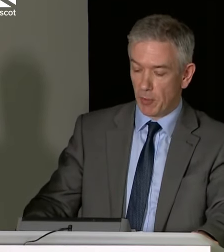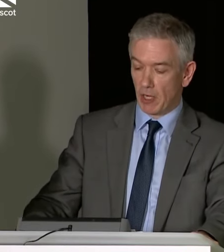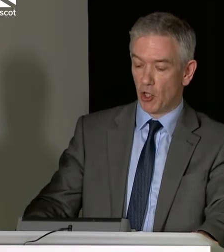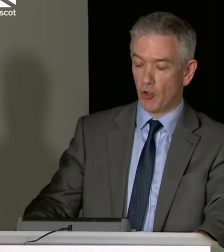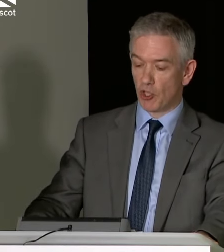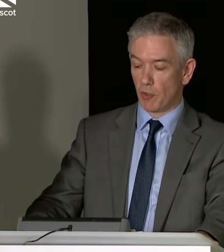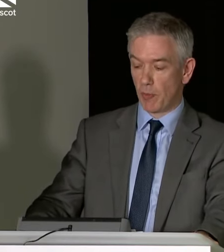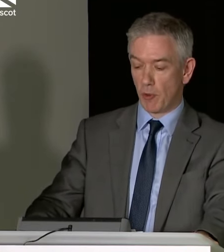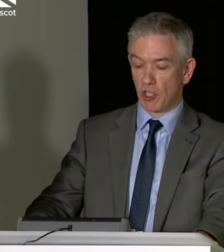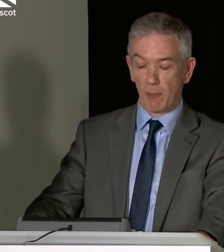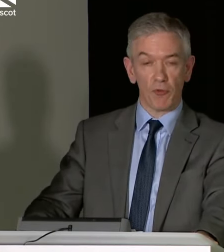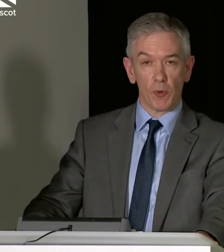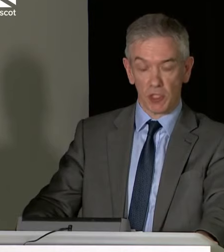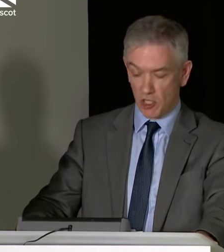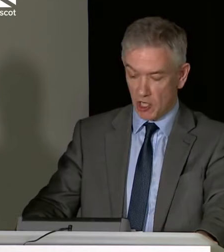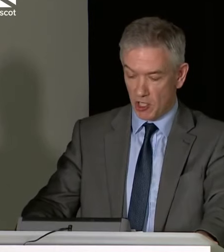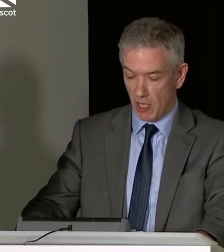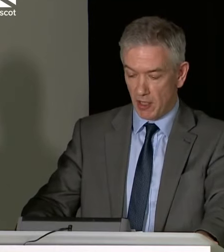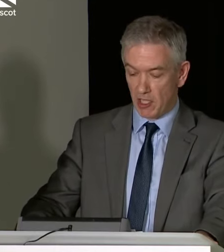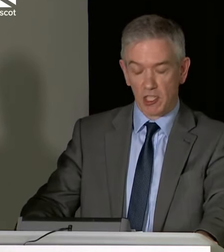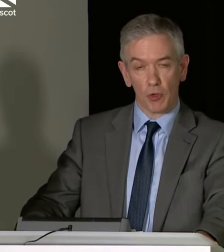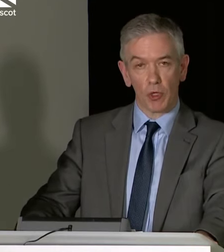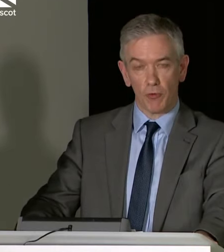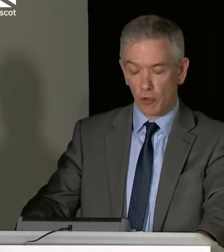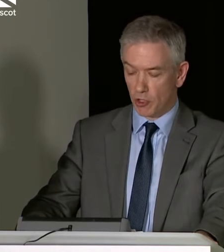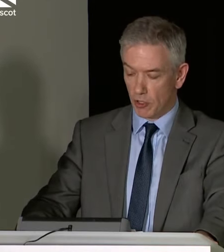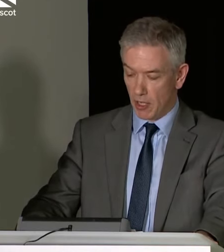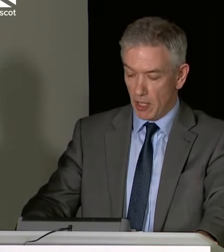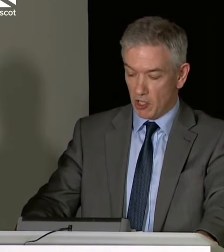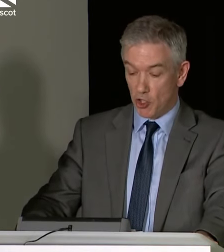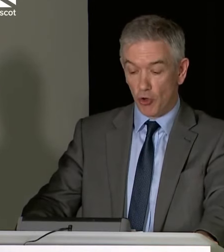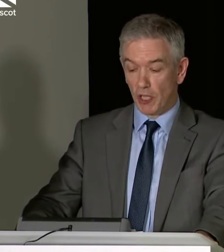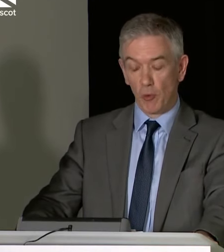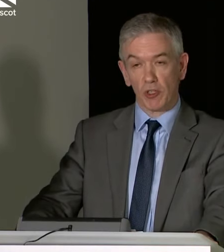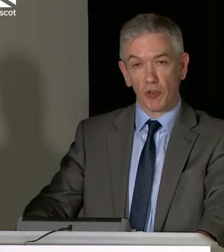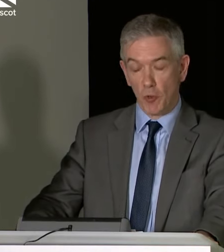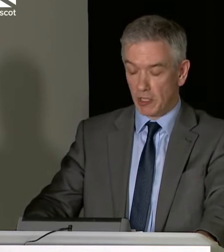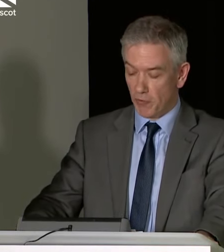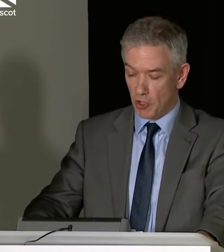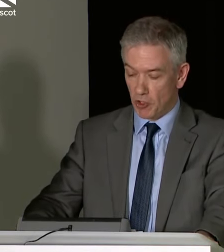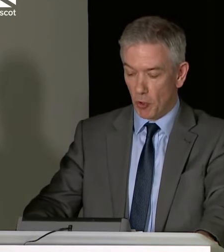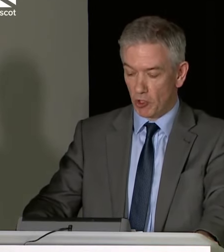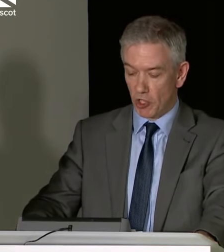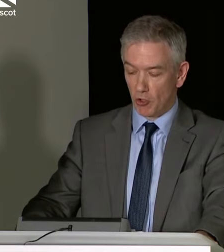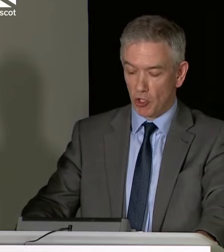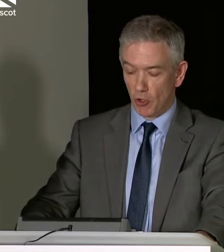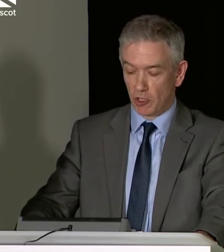now a huge number of people stepping forward to assist the existing workforce there's a strong network of community first responders across Scotland and